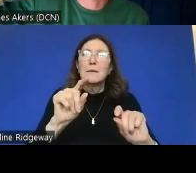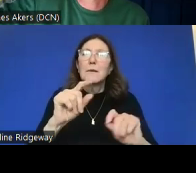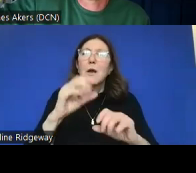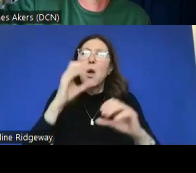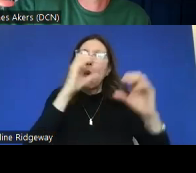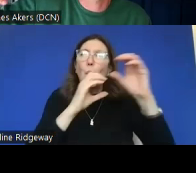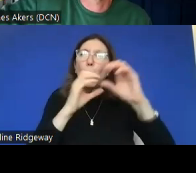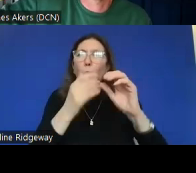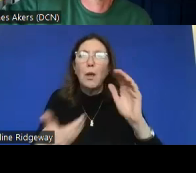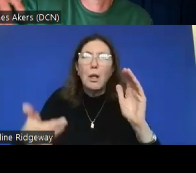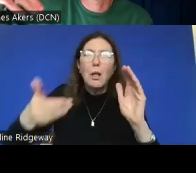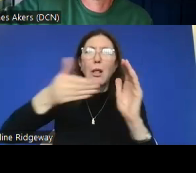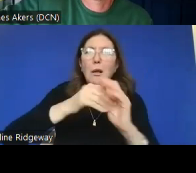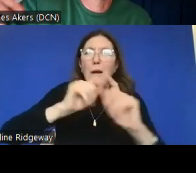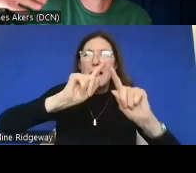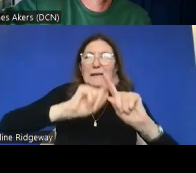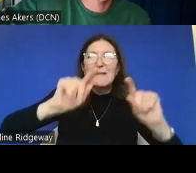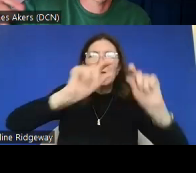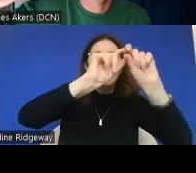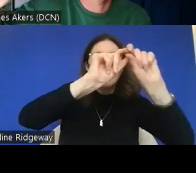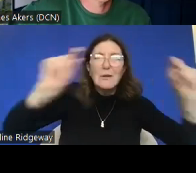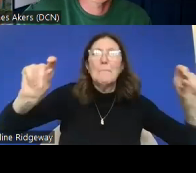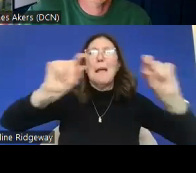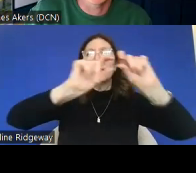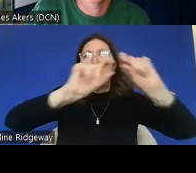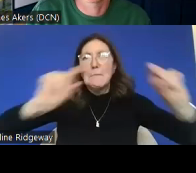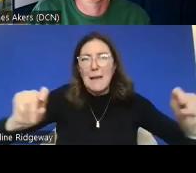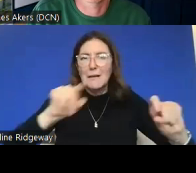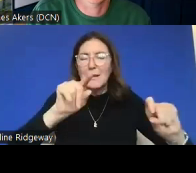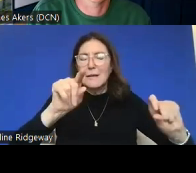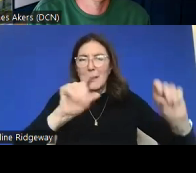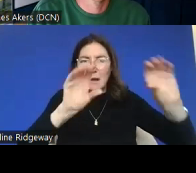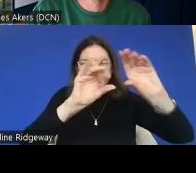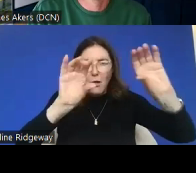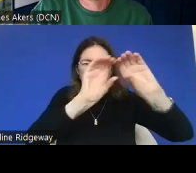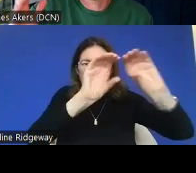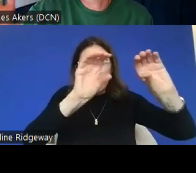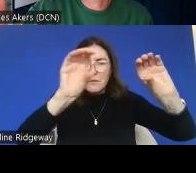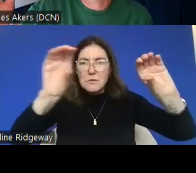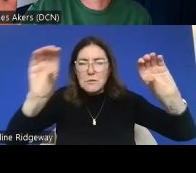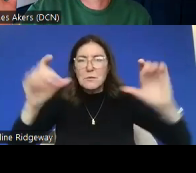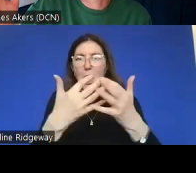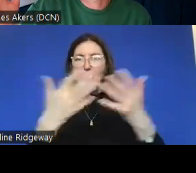for different things at the top. It's quite busy, this space, at the top of your account. You might see this setting